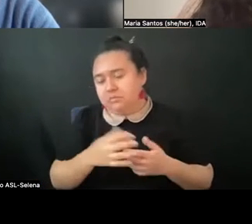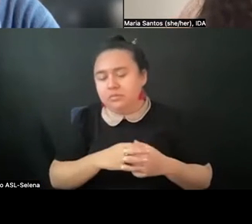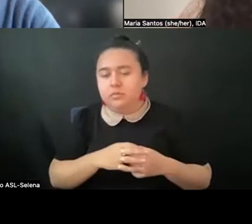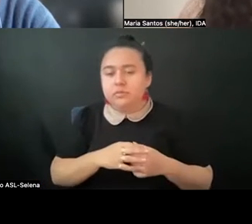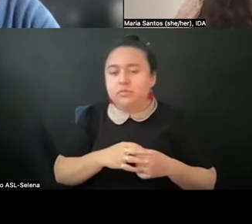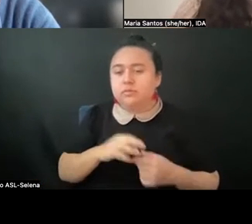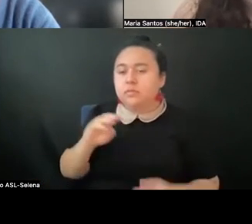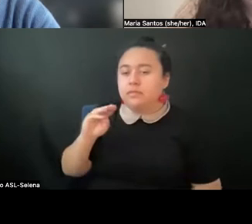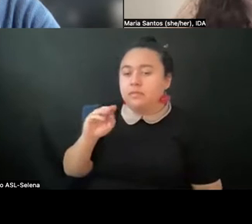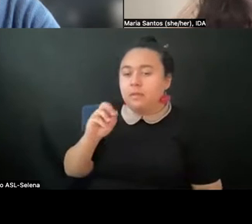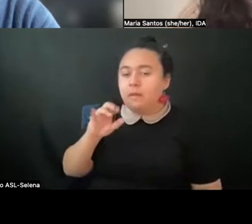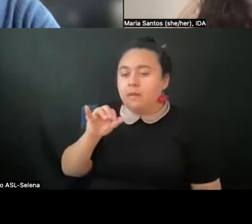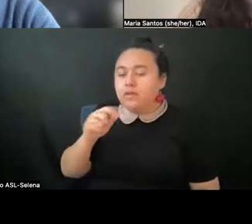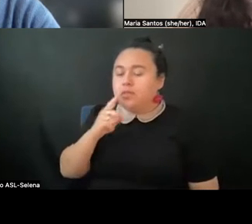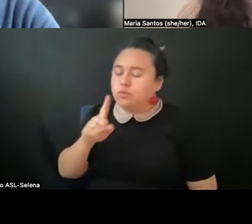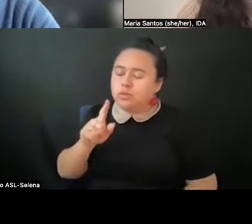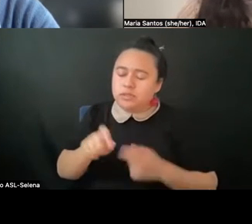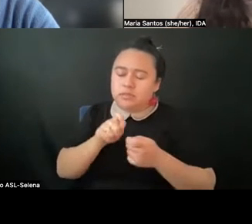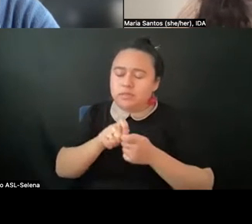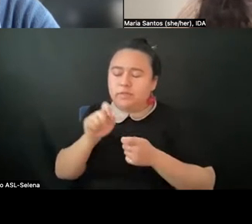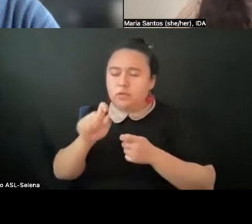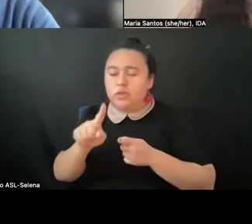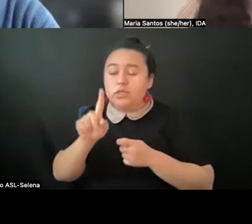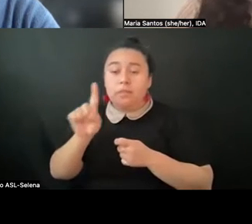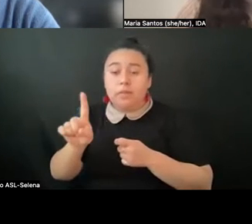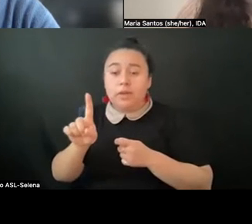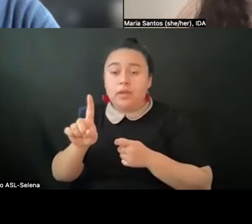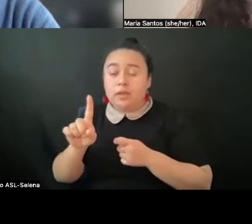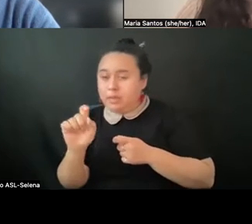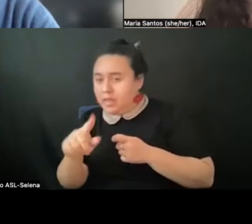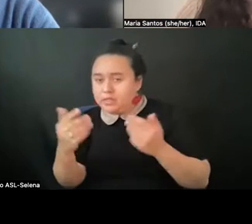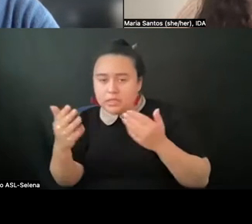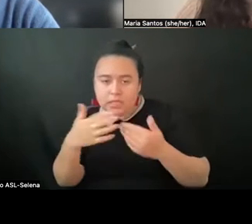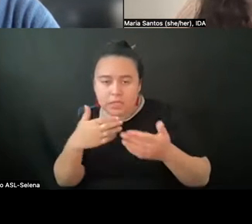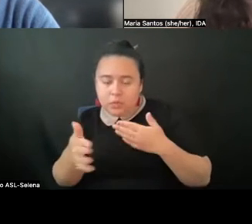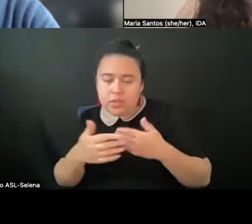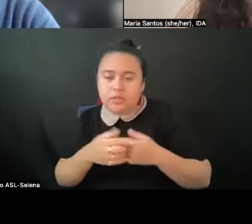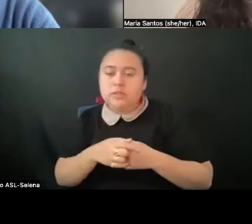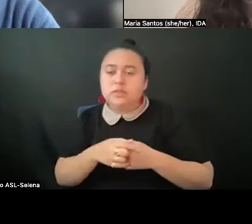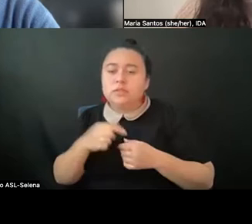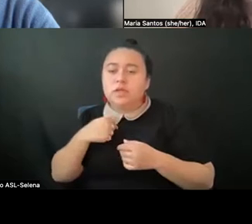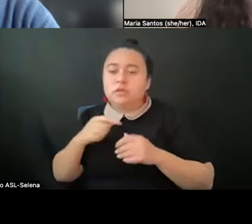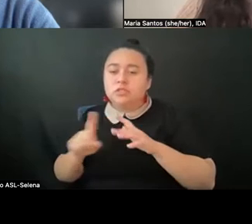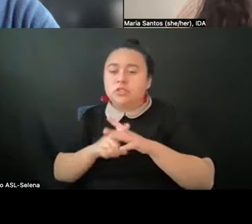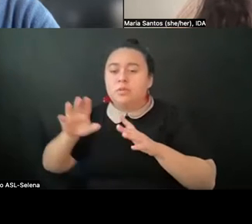Very specific question, but just want to ask it. Came in late. This question may have been presented.